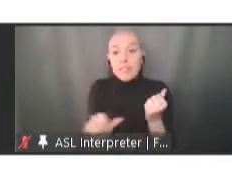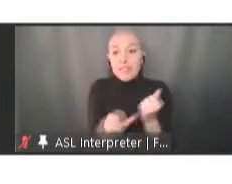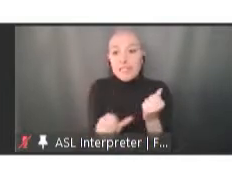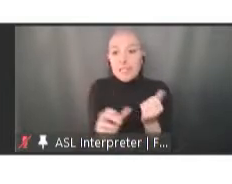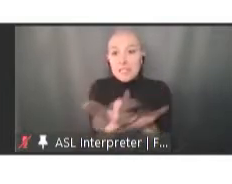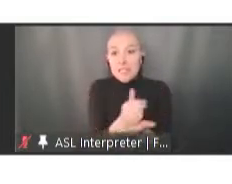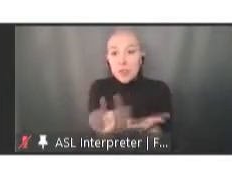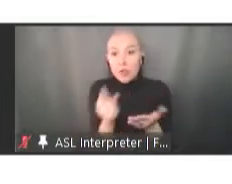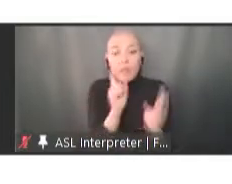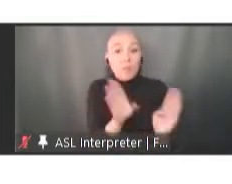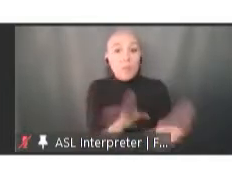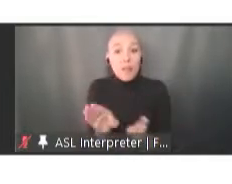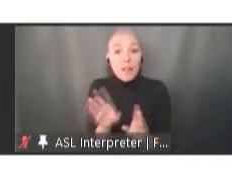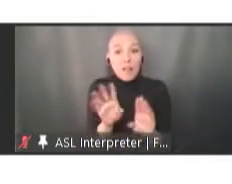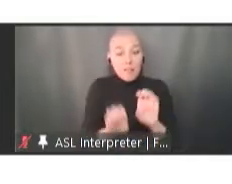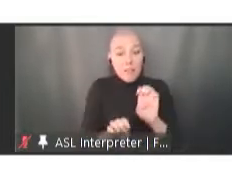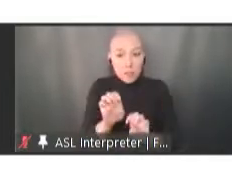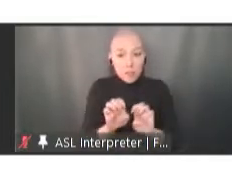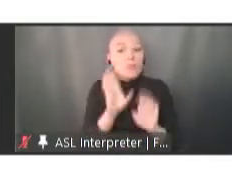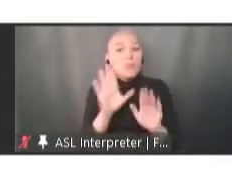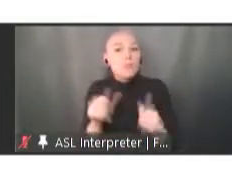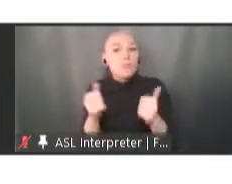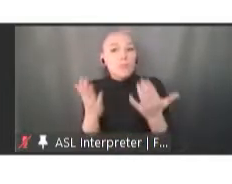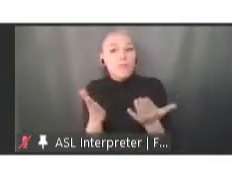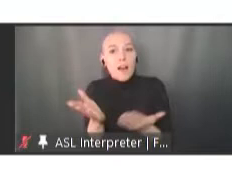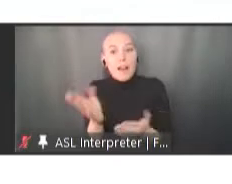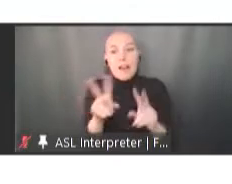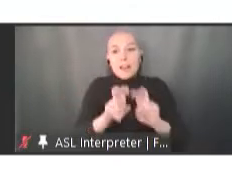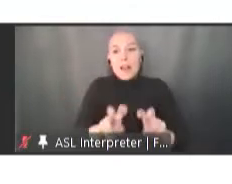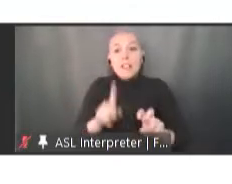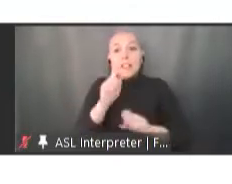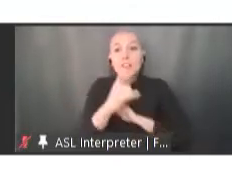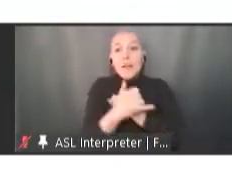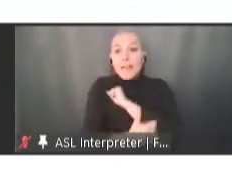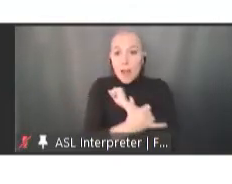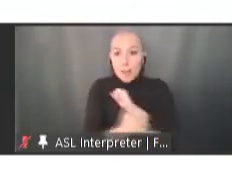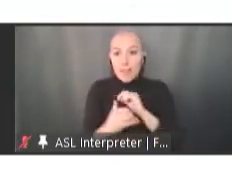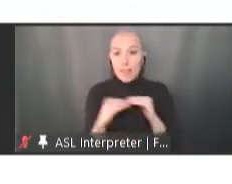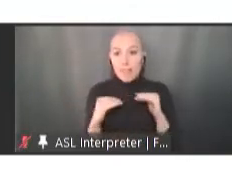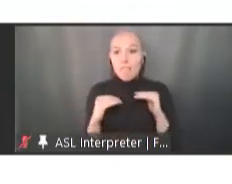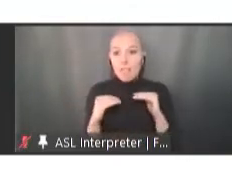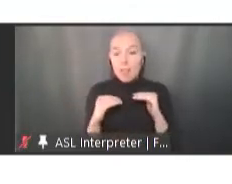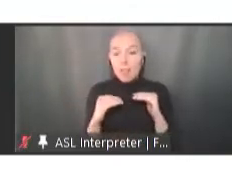analysis of county-level vaccination rates and COVID-19 outcomes and Medicare beneficiaries.